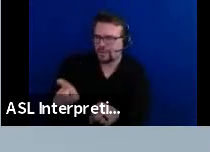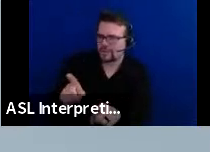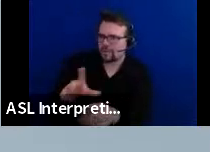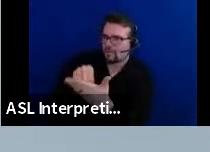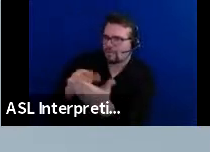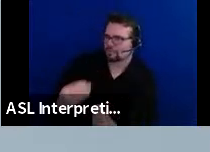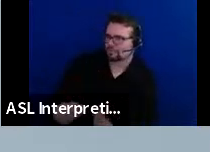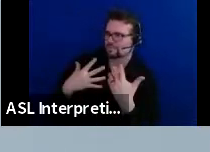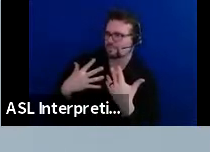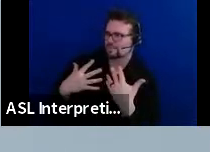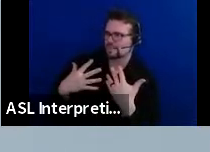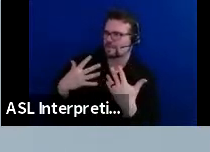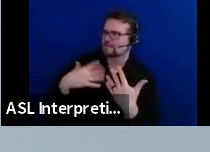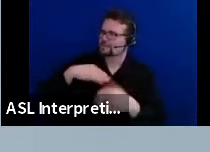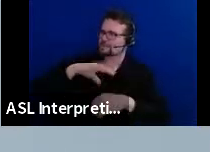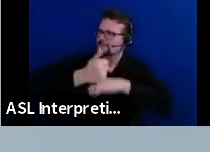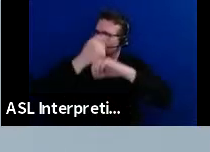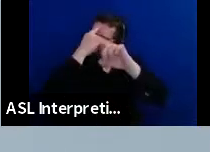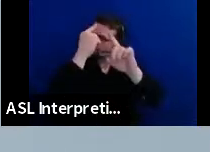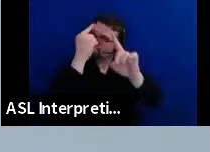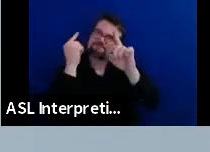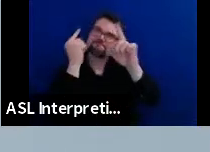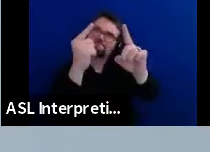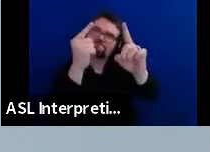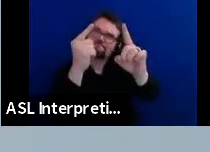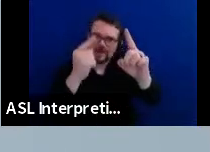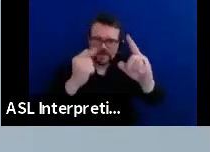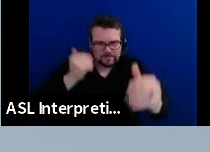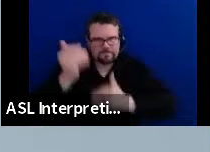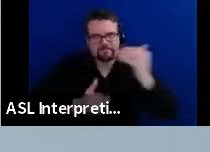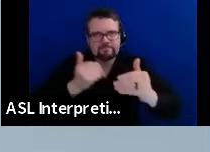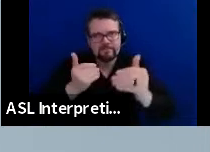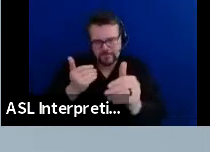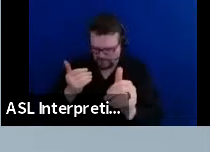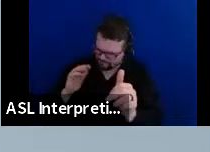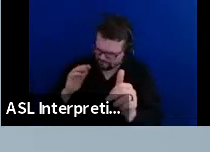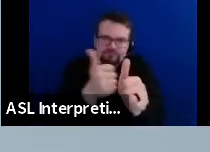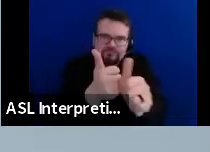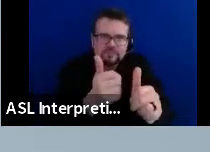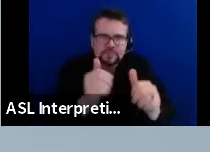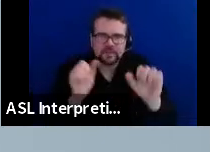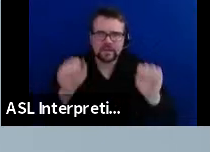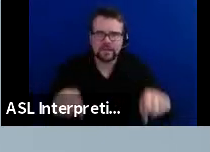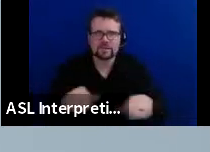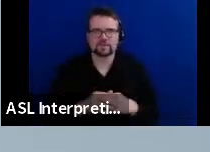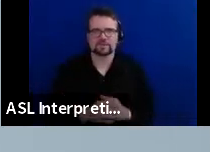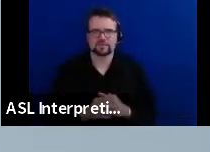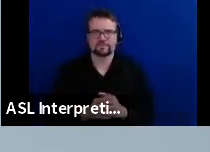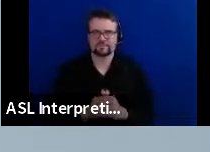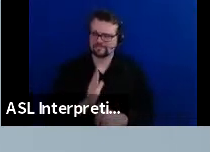BAR HIGHER AND TO ACCELERATE AND GET THERE FASTER. THERE'S NOTHING BETTER THAN BEING ABLE TO SHARE STORIES